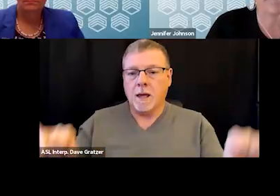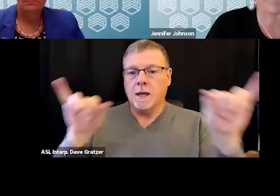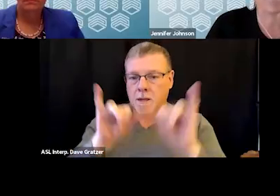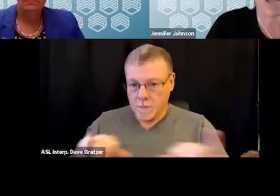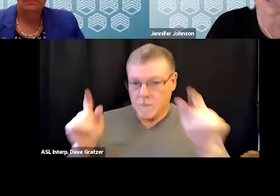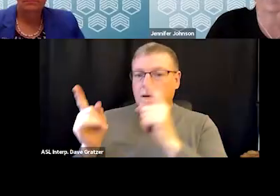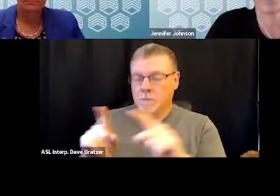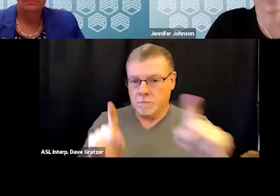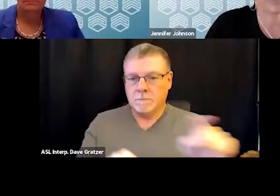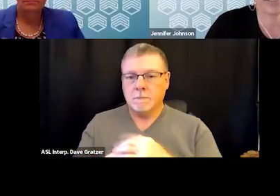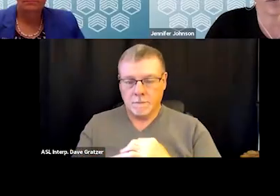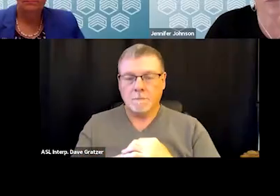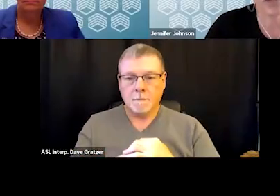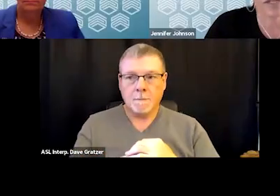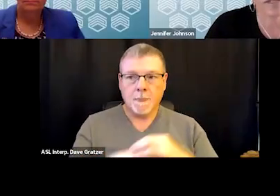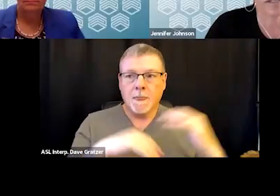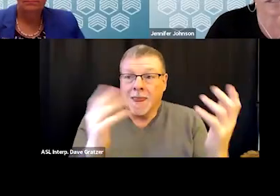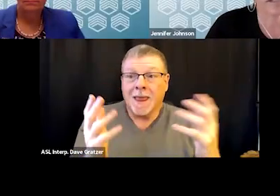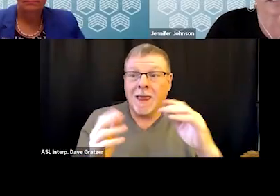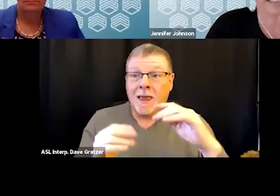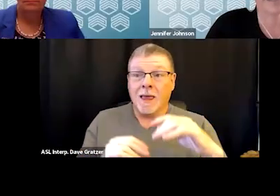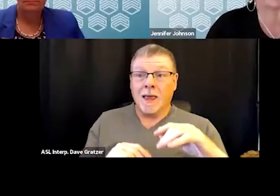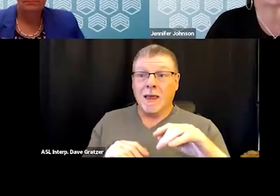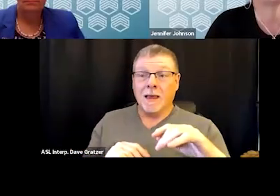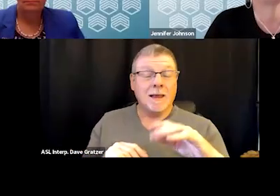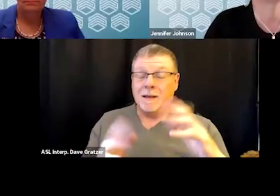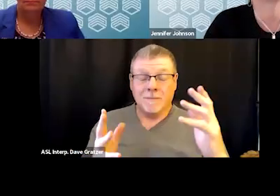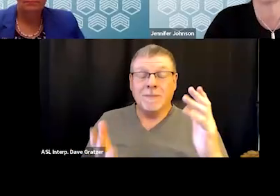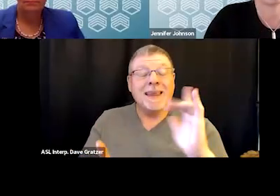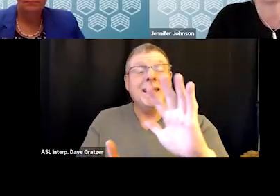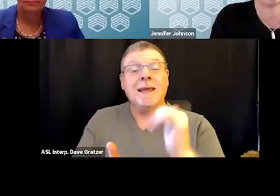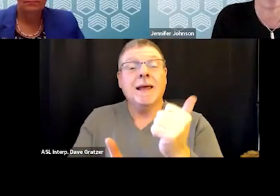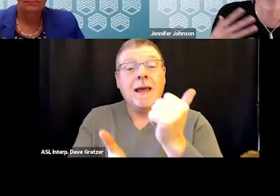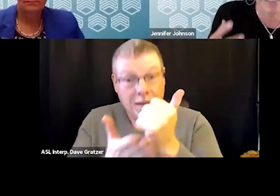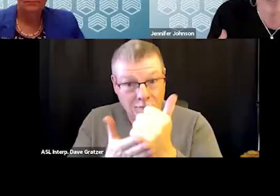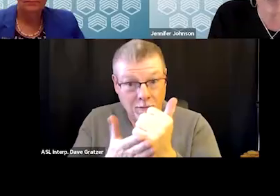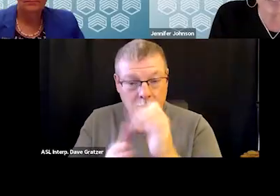Um, there, you know, you can … It- it's helpful, again, not to diagnose